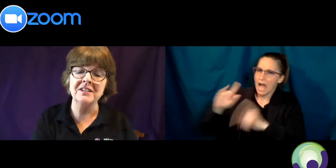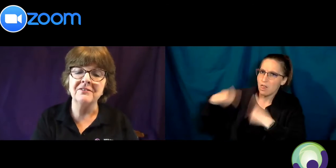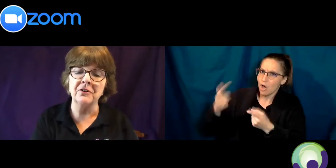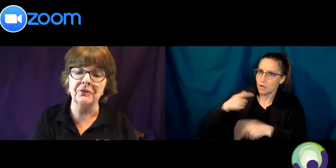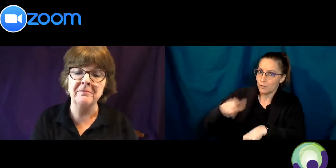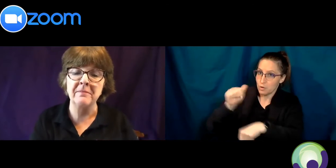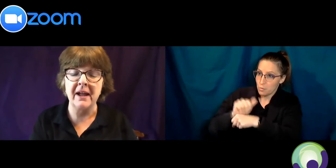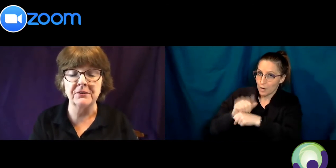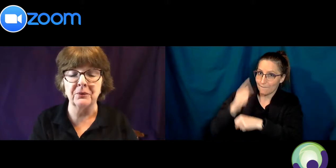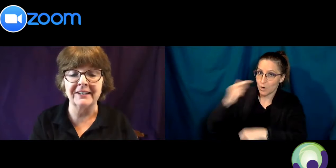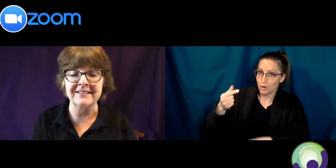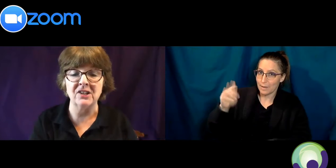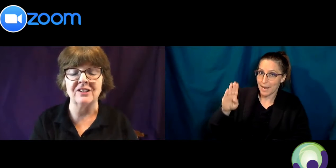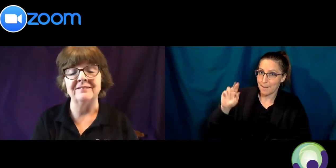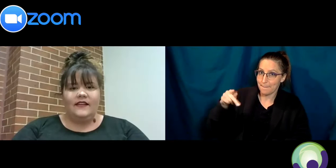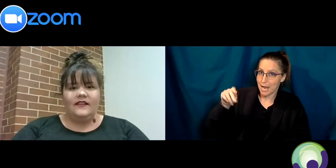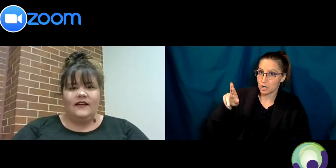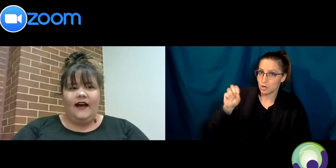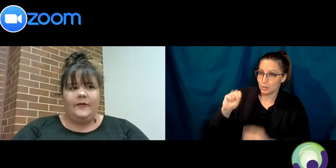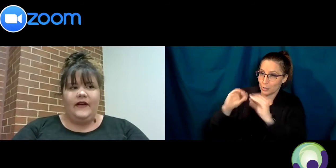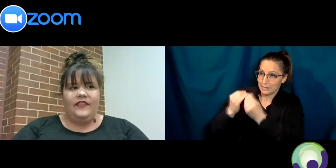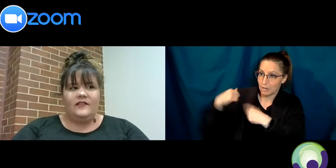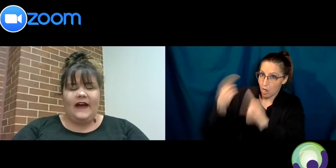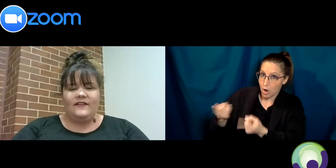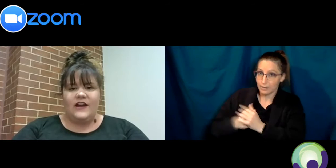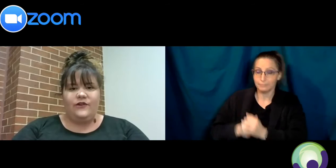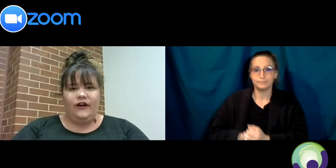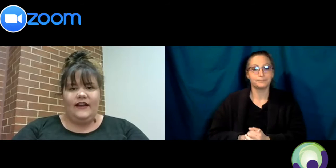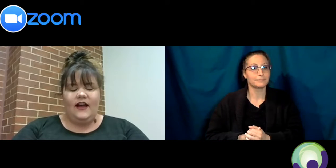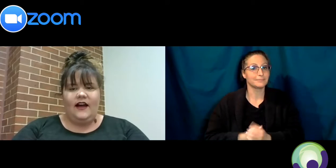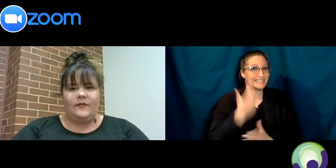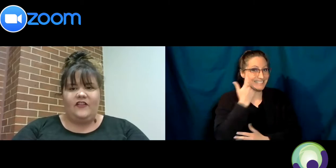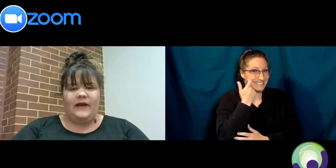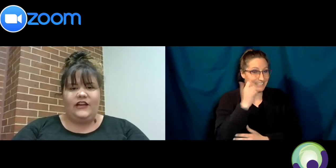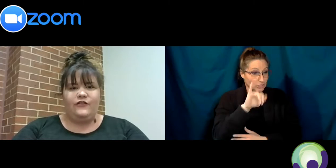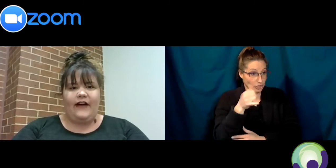for the Green Bay Packers organization? Justine: This past January, I've been here five